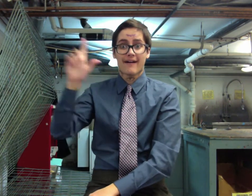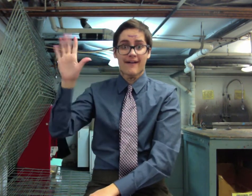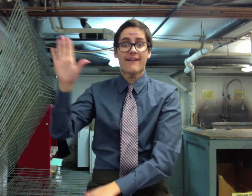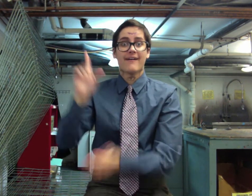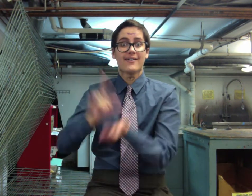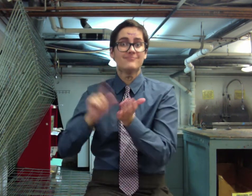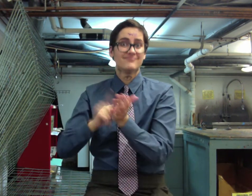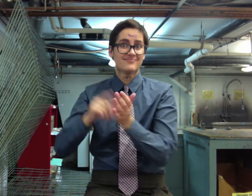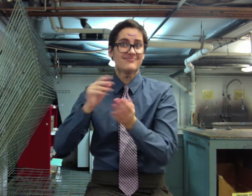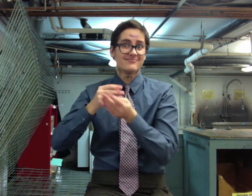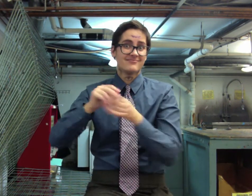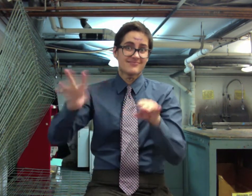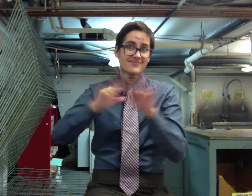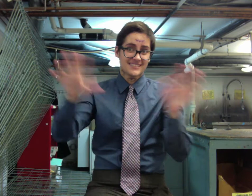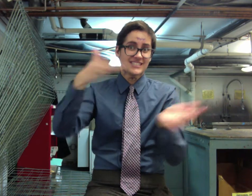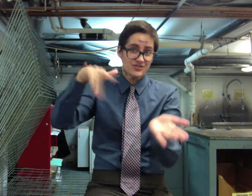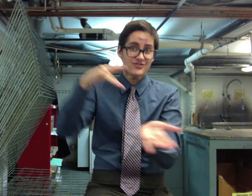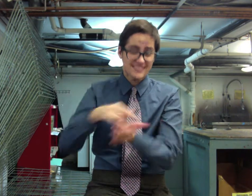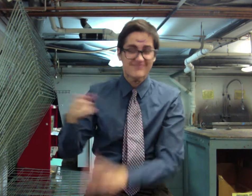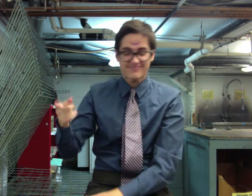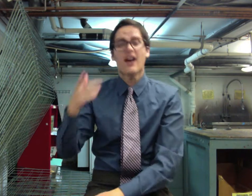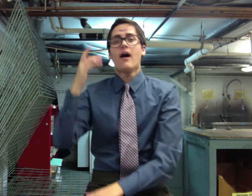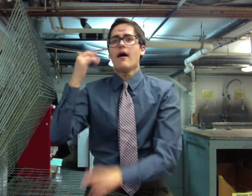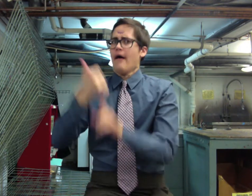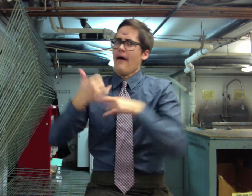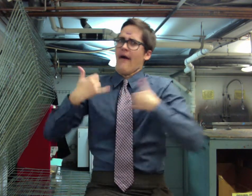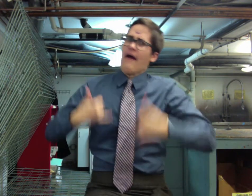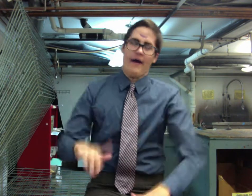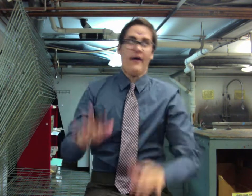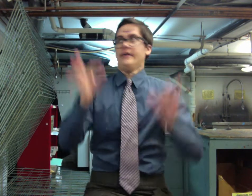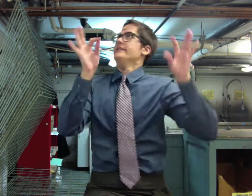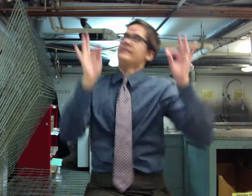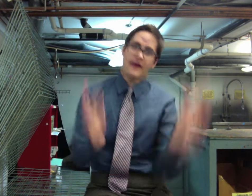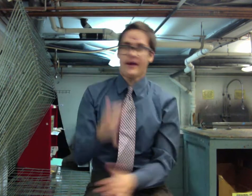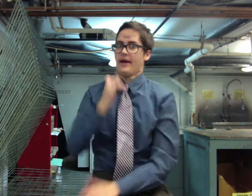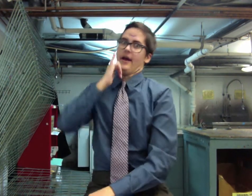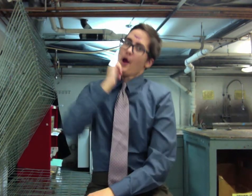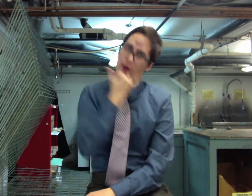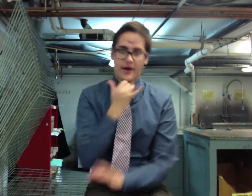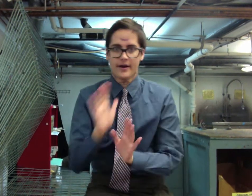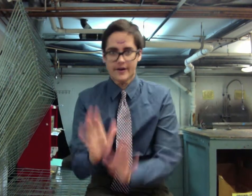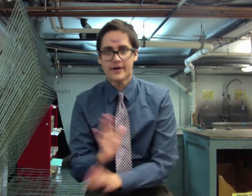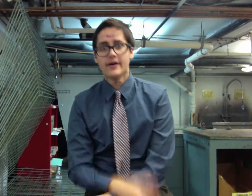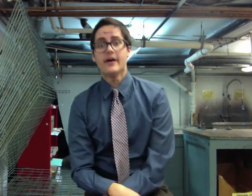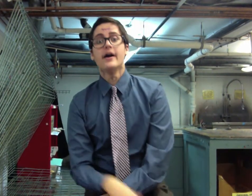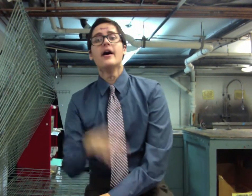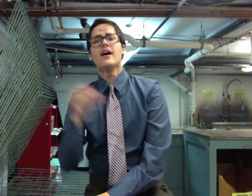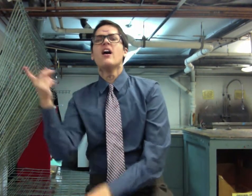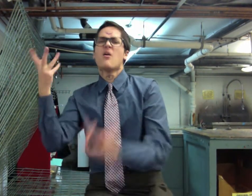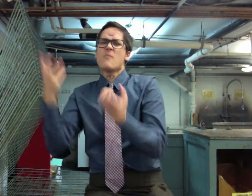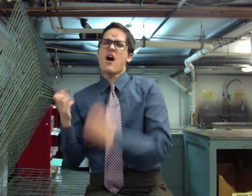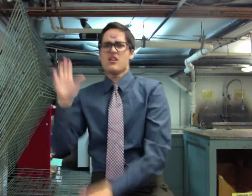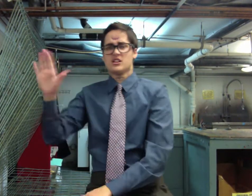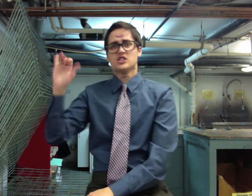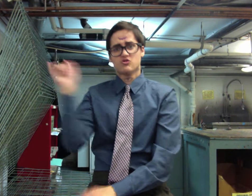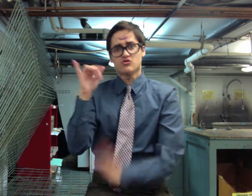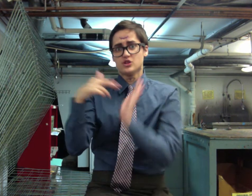distribution plant is still "totally an accident", and would like her insurance